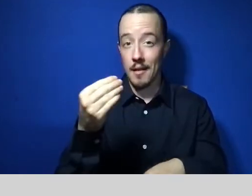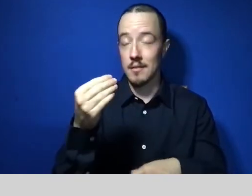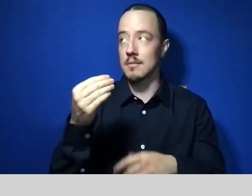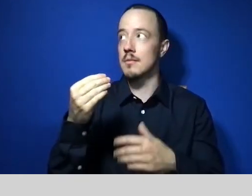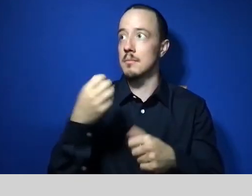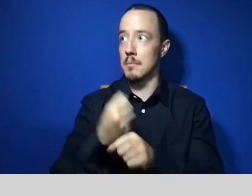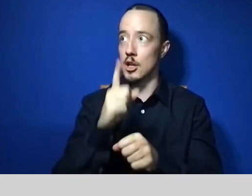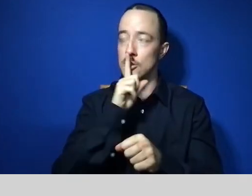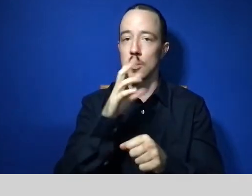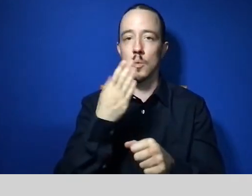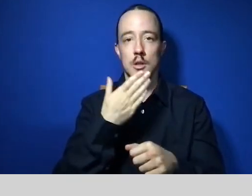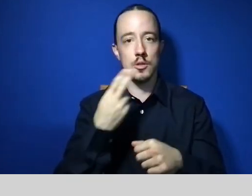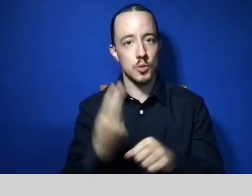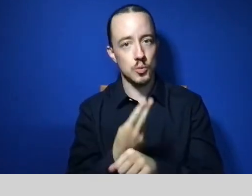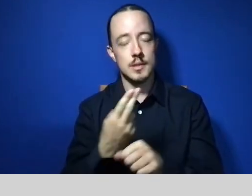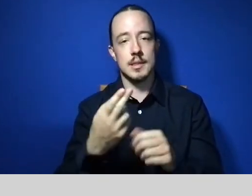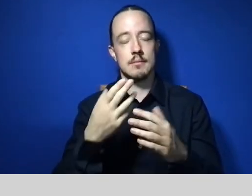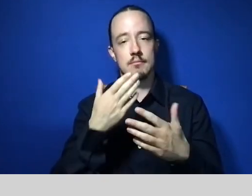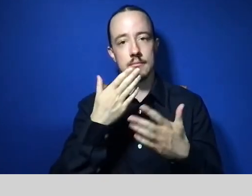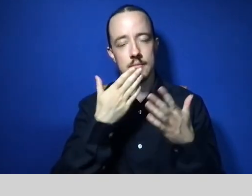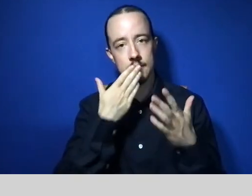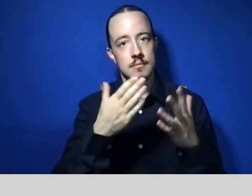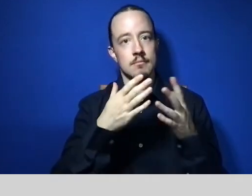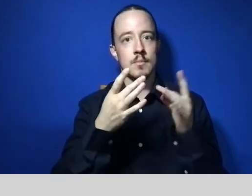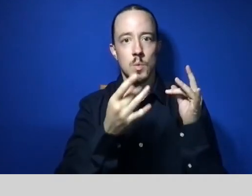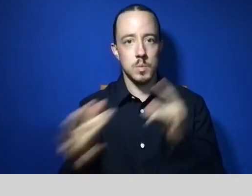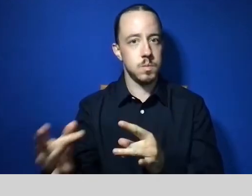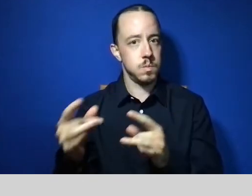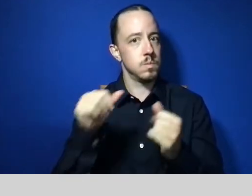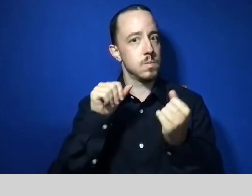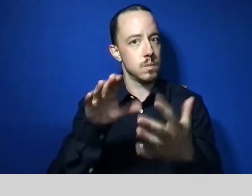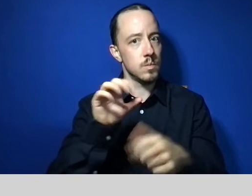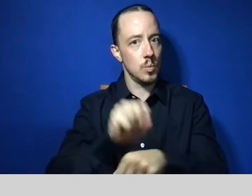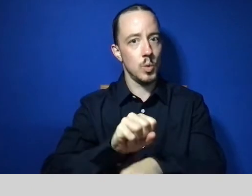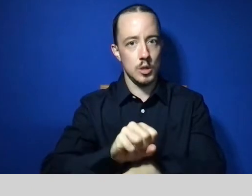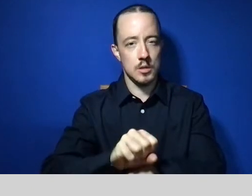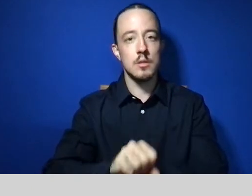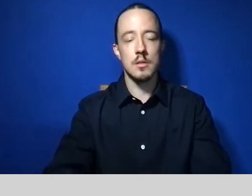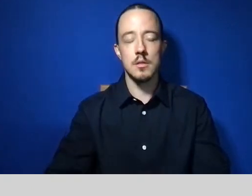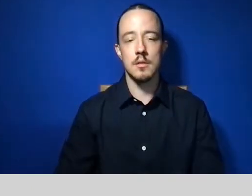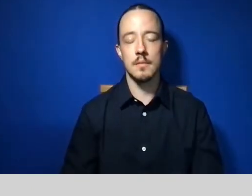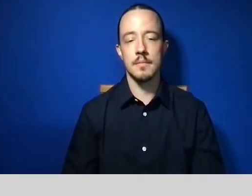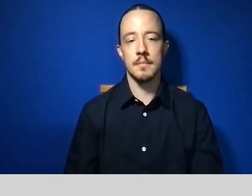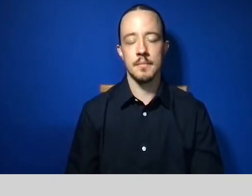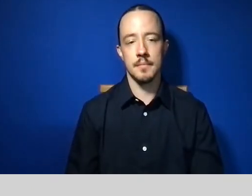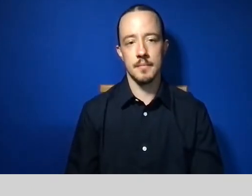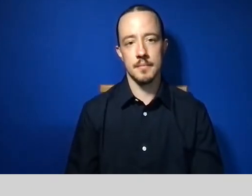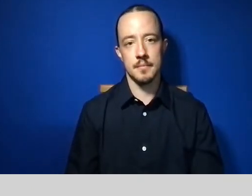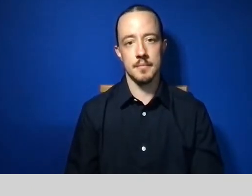and consumers of that data? So we think about our ETL pipeline with multiple failure points.